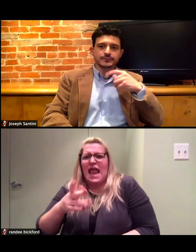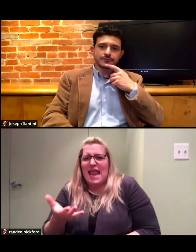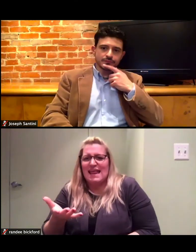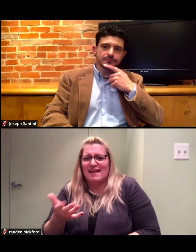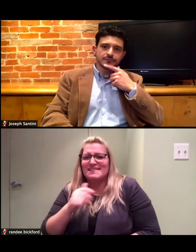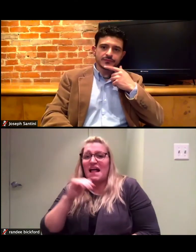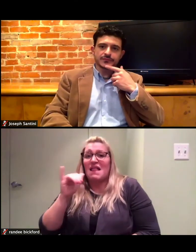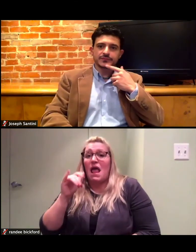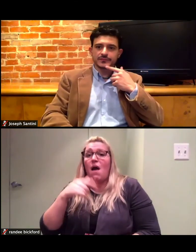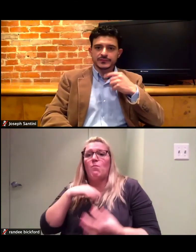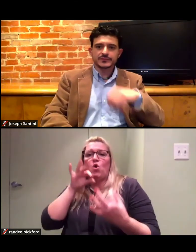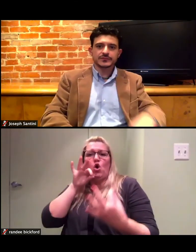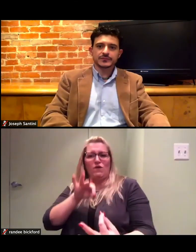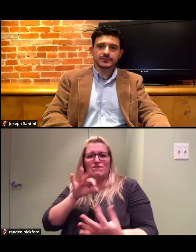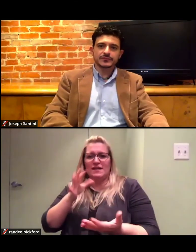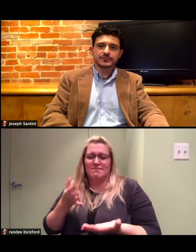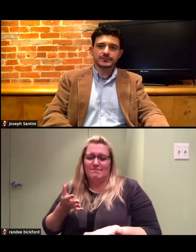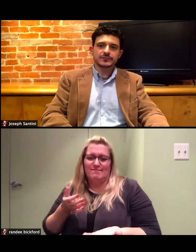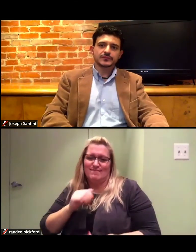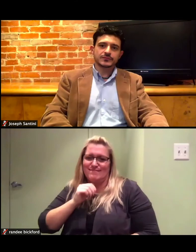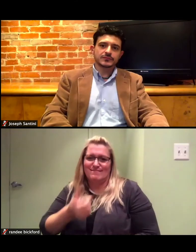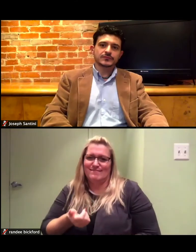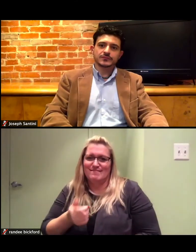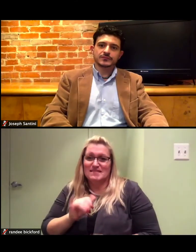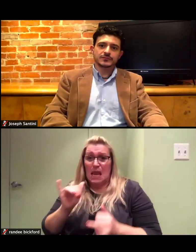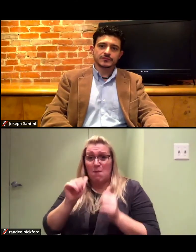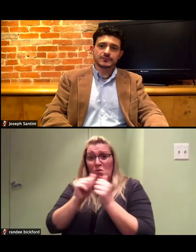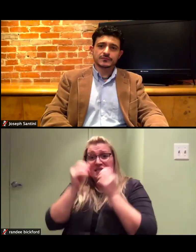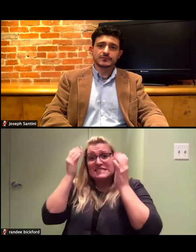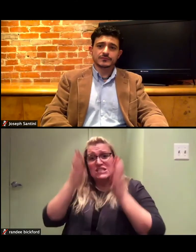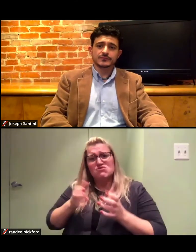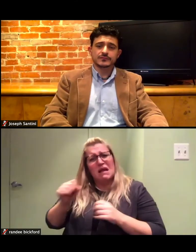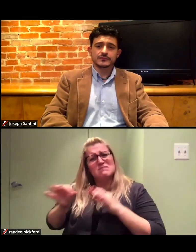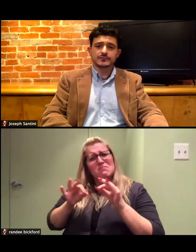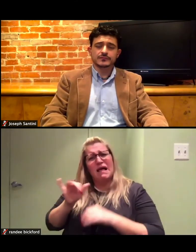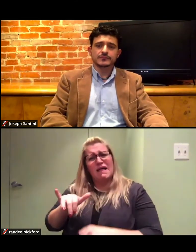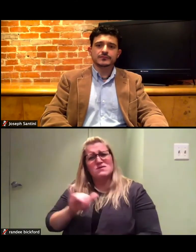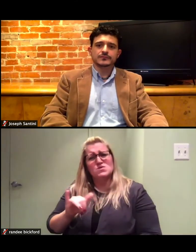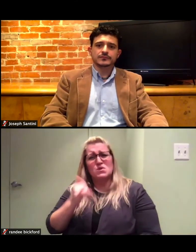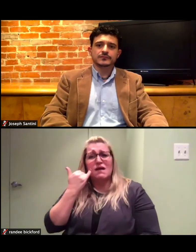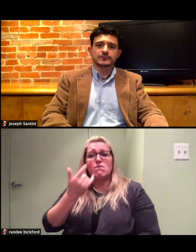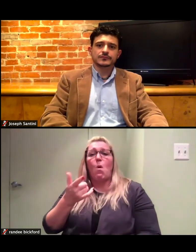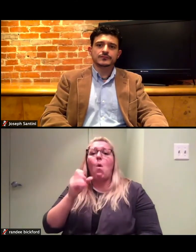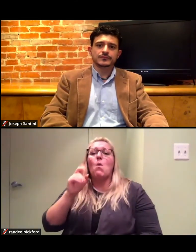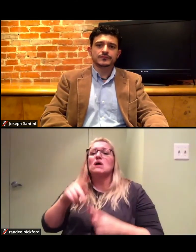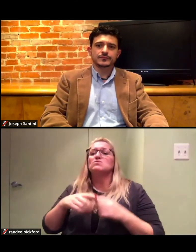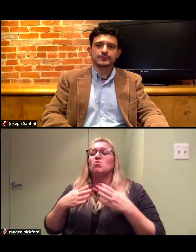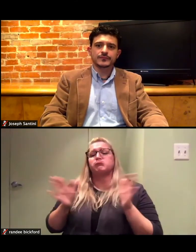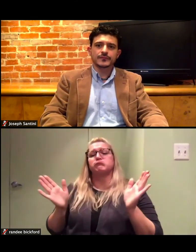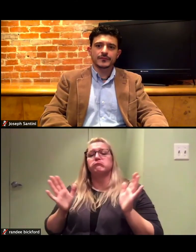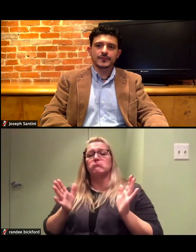or sometimes face struggles, it's really important for them. It's good for them to know that we're not perfect.